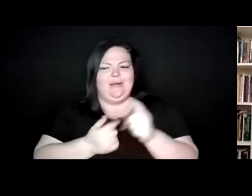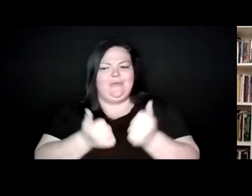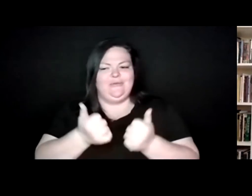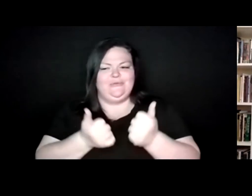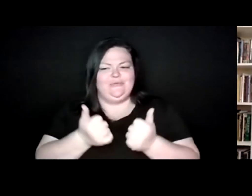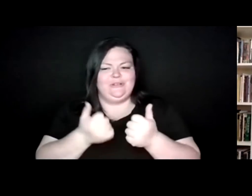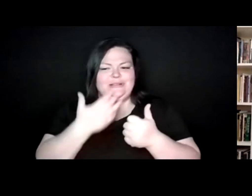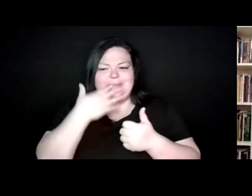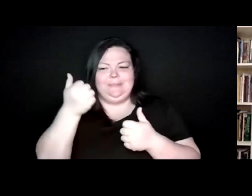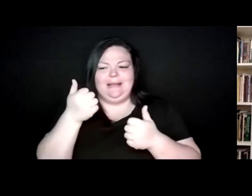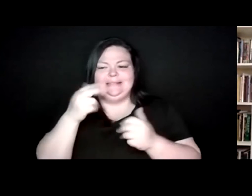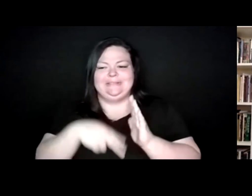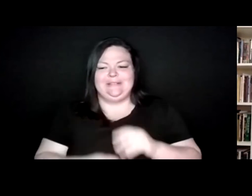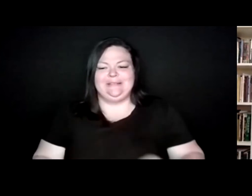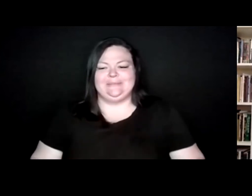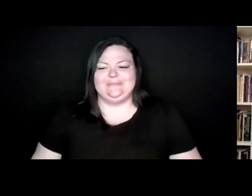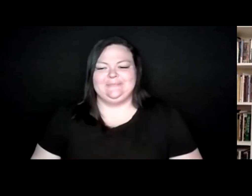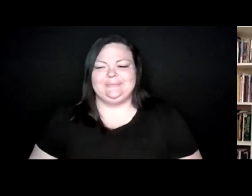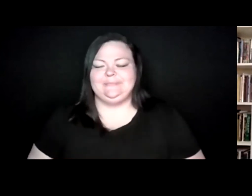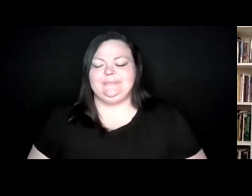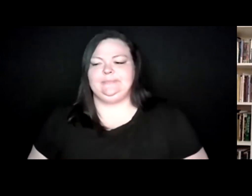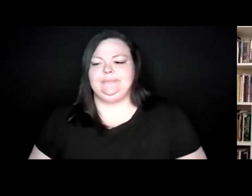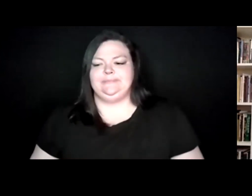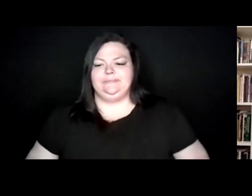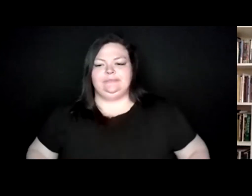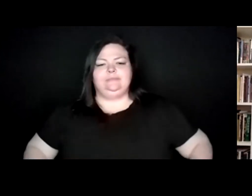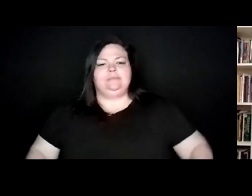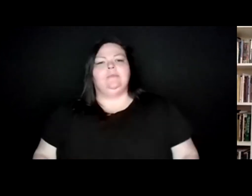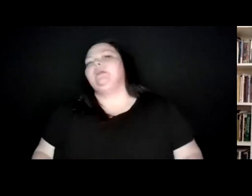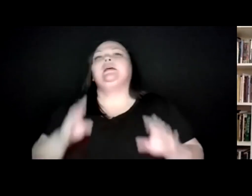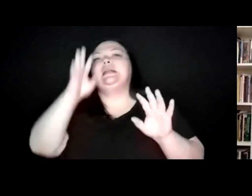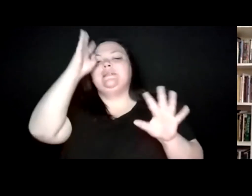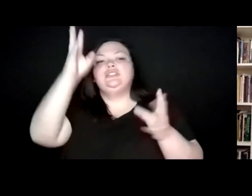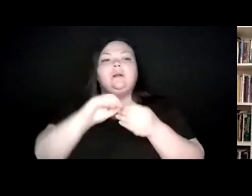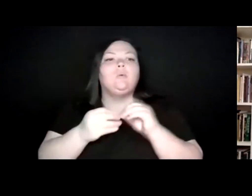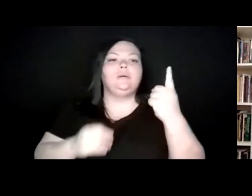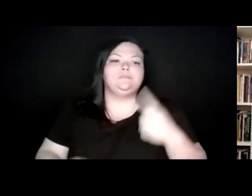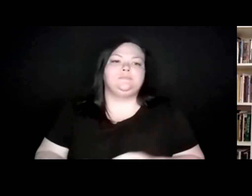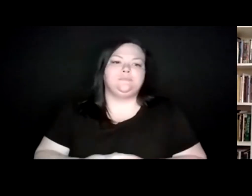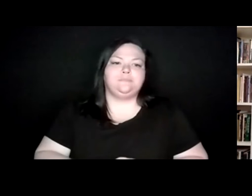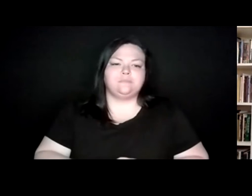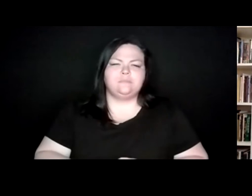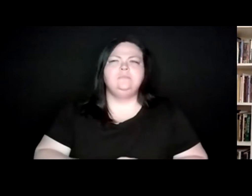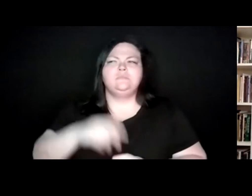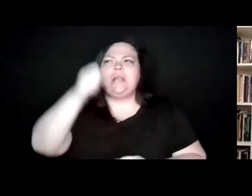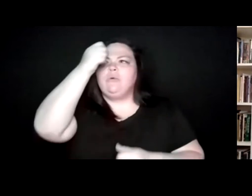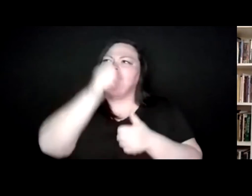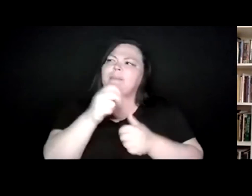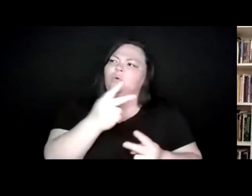can we can weigh in tell me what you think. "Invention Number One" I remember what it was/ to see something emerge,/